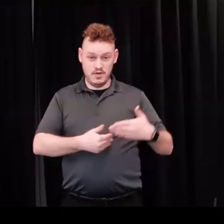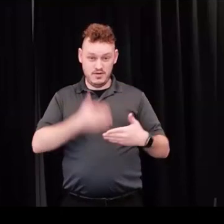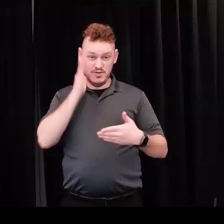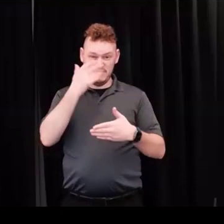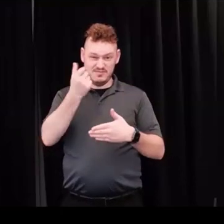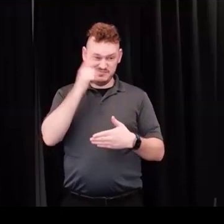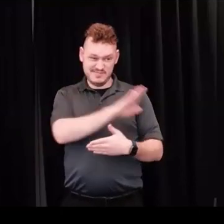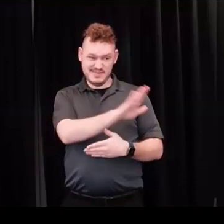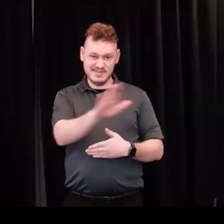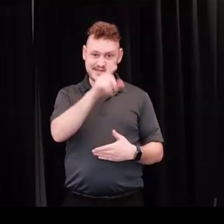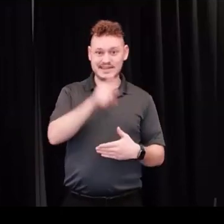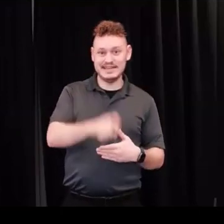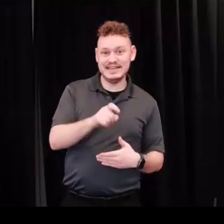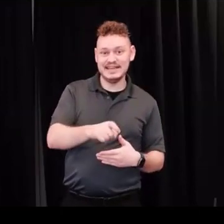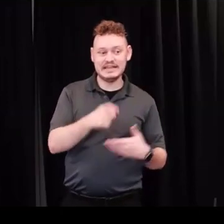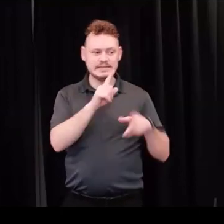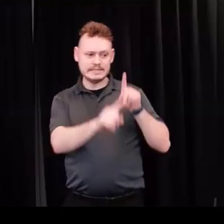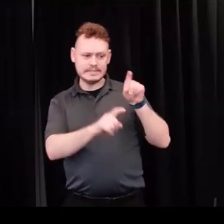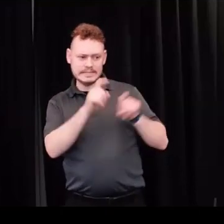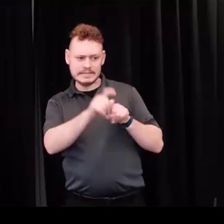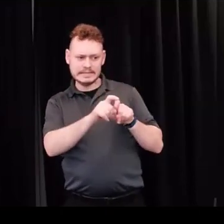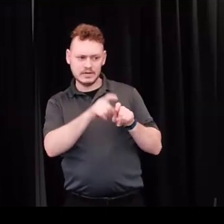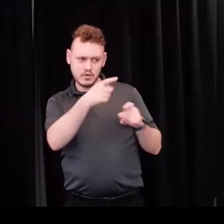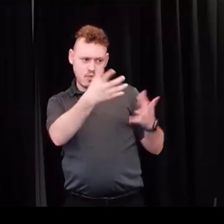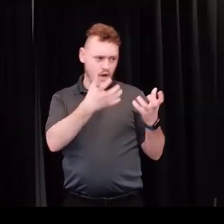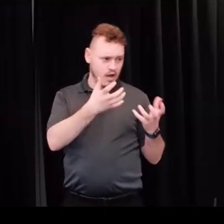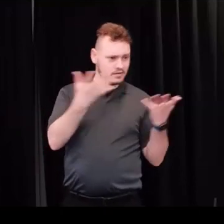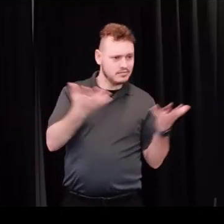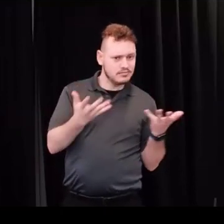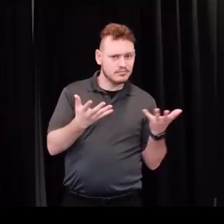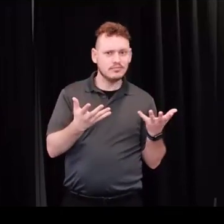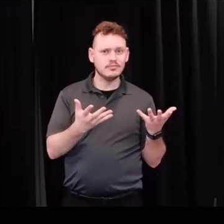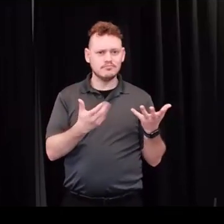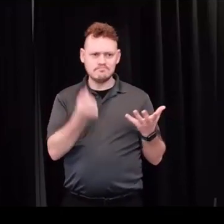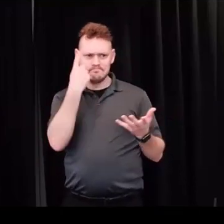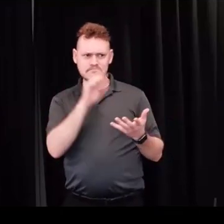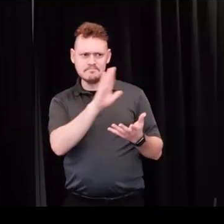needs, you're going to ask them understand what they want, and understand what their pain points